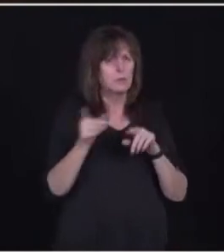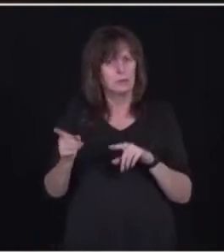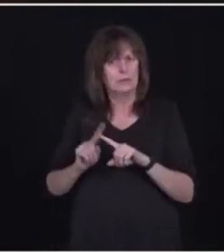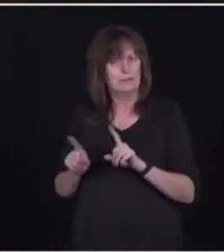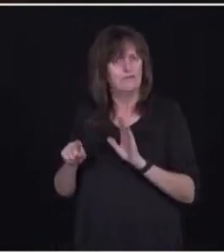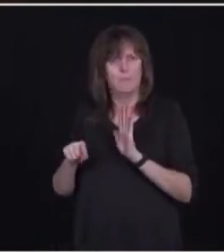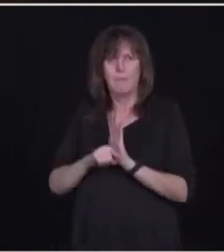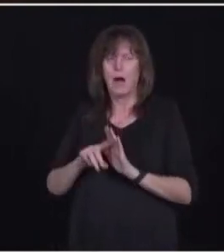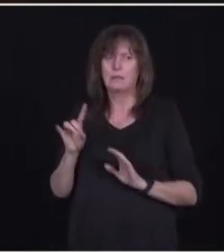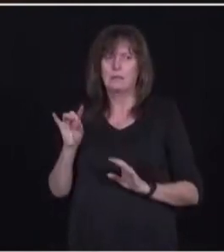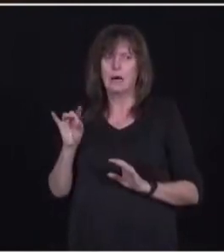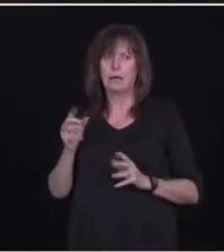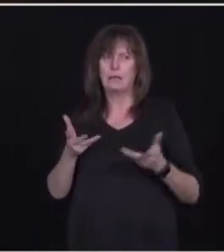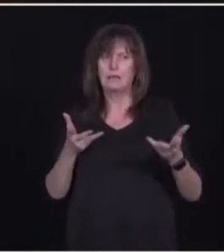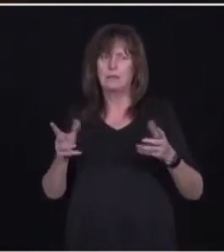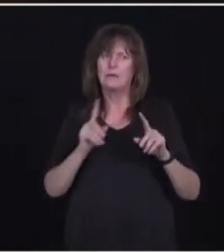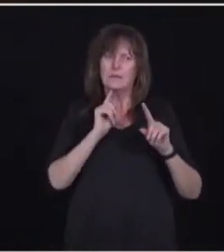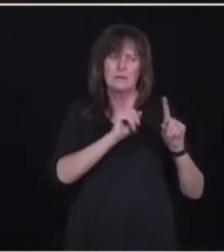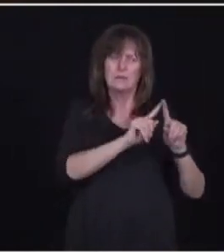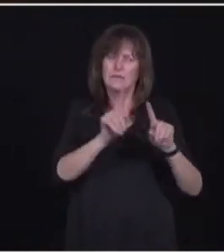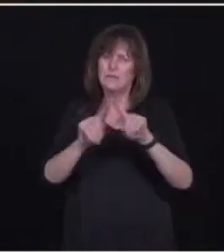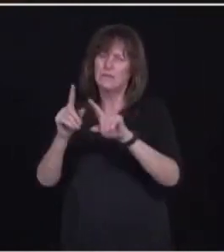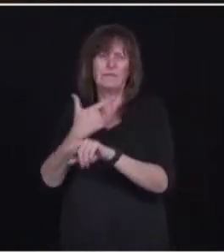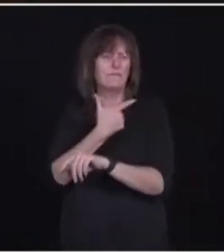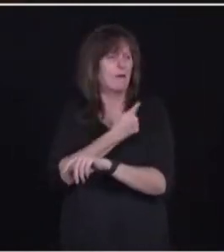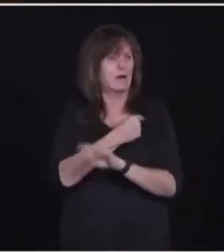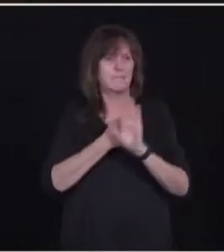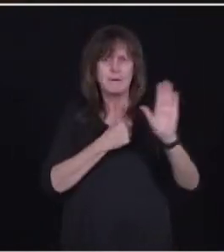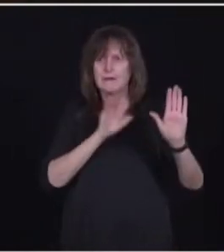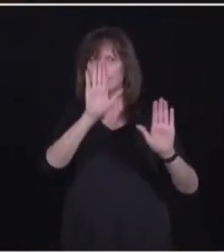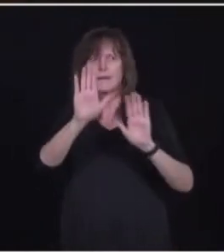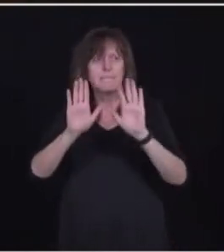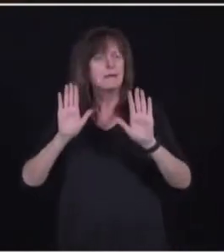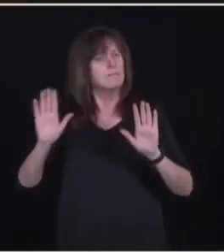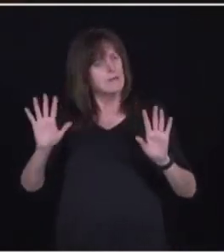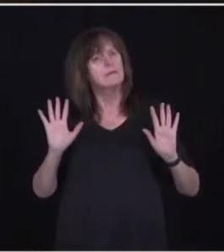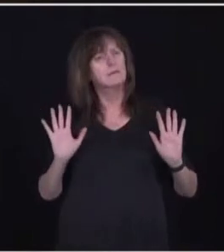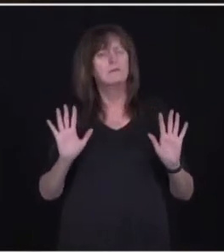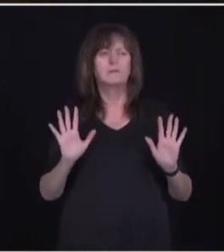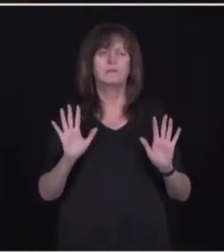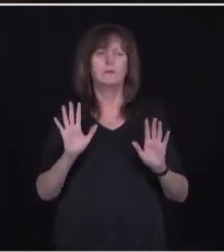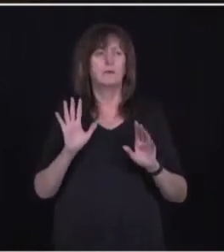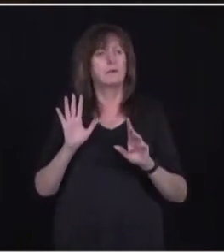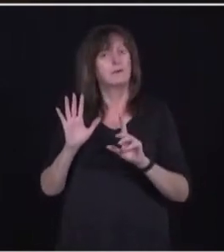stored at 2 to 8°, something like that. If there is a big difference in the difference...